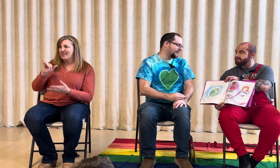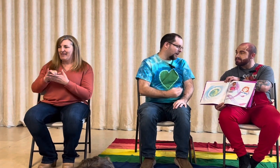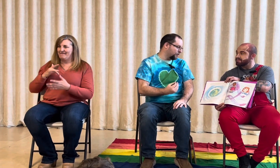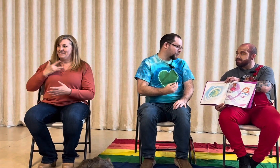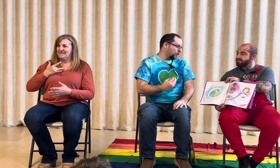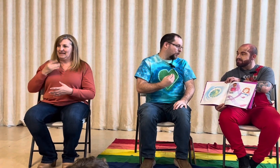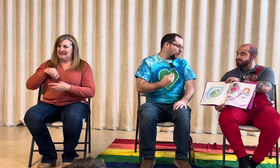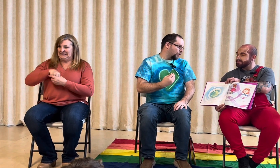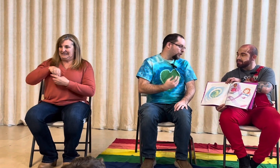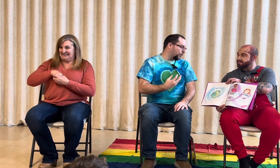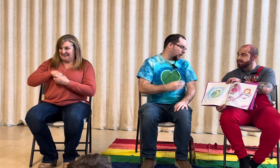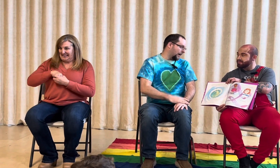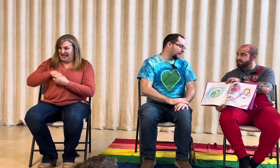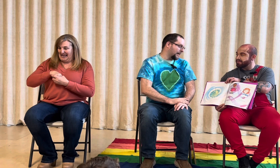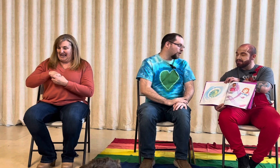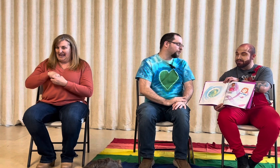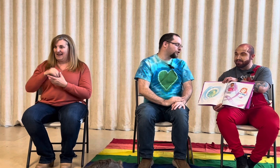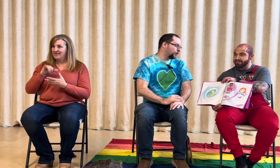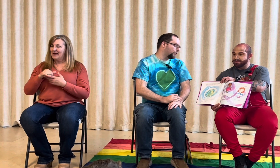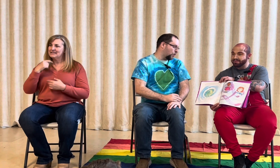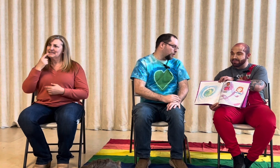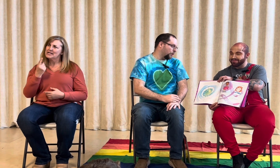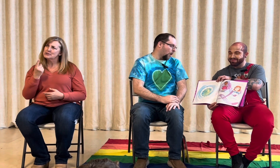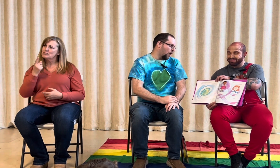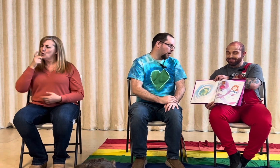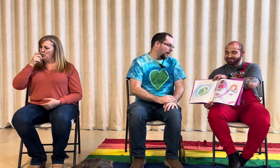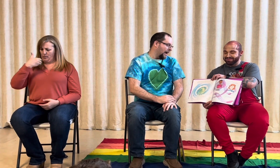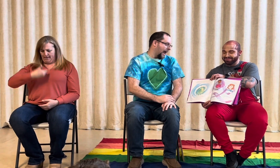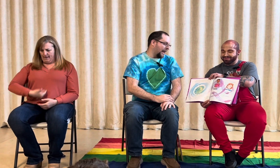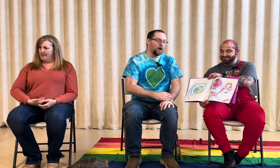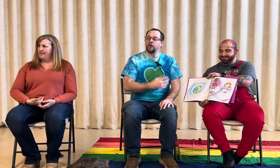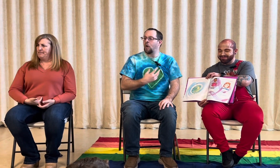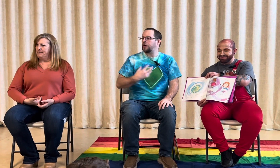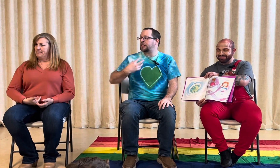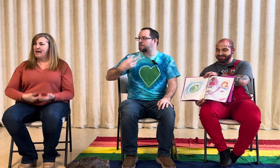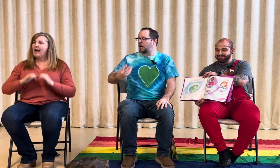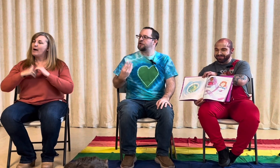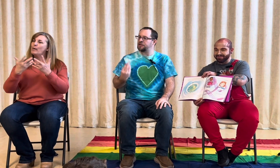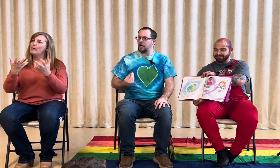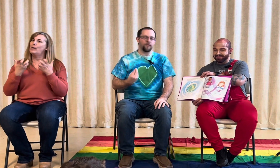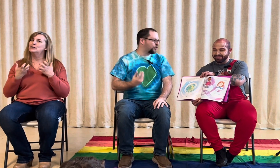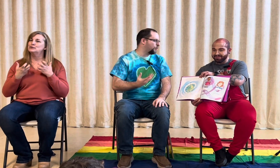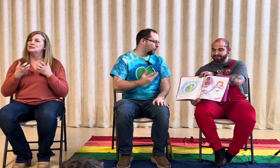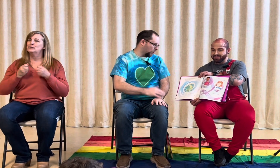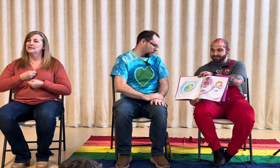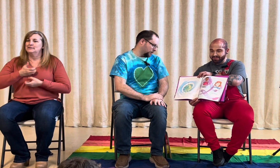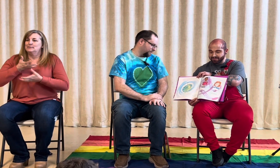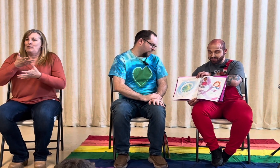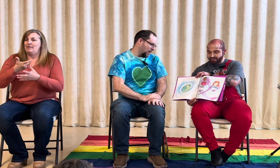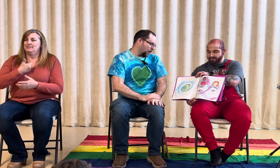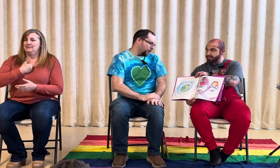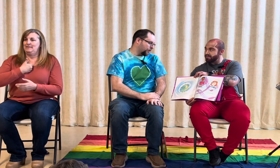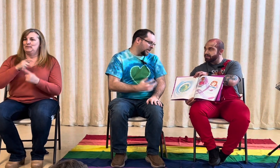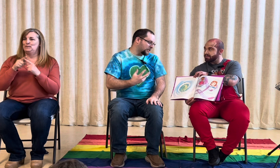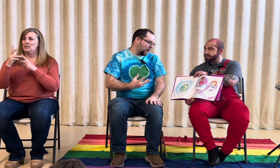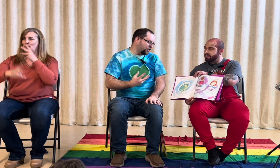that tells you who you are and how you want to express yourself to the world. You can express